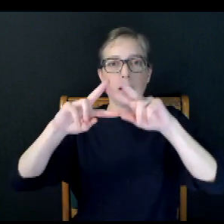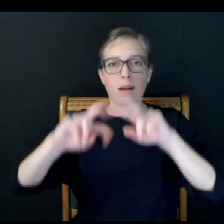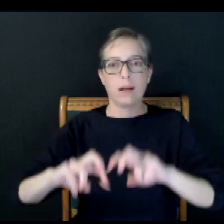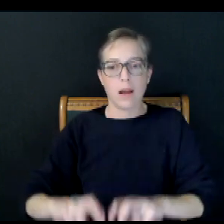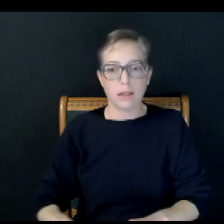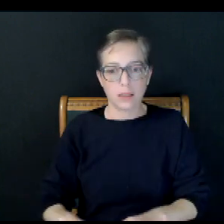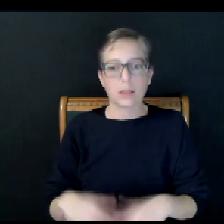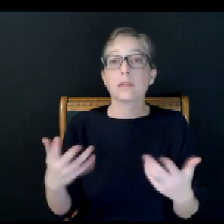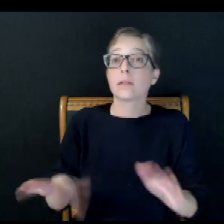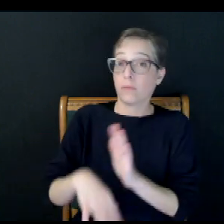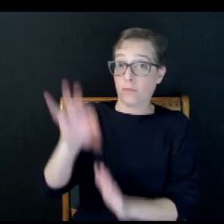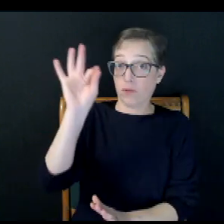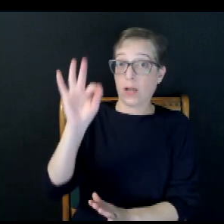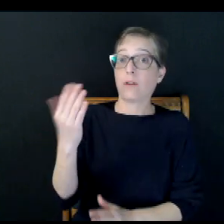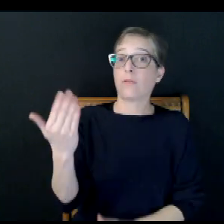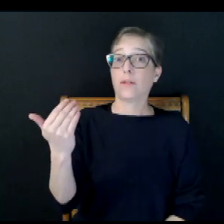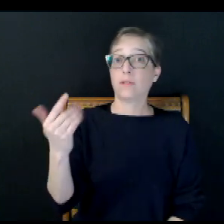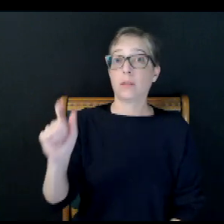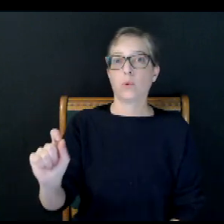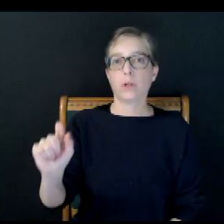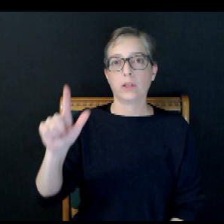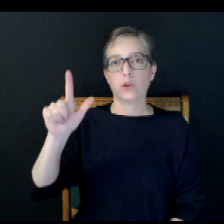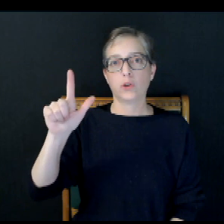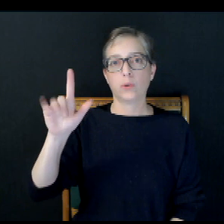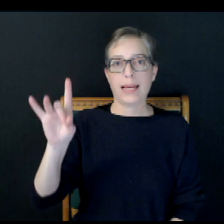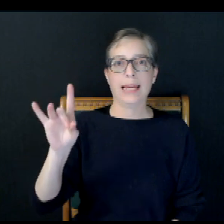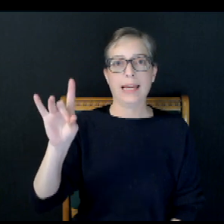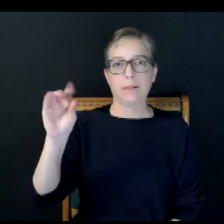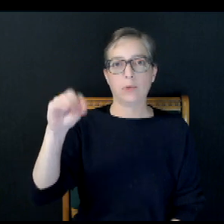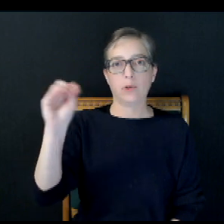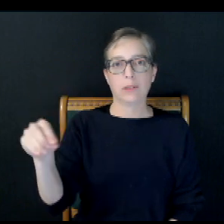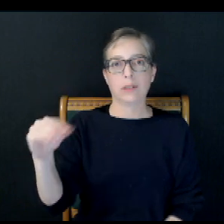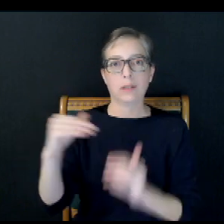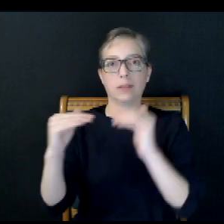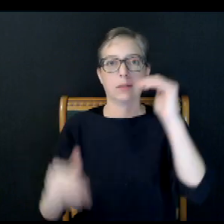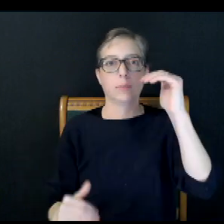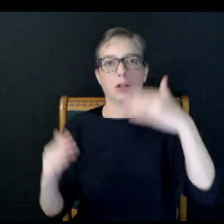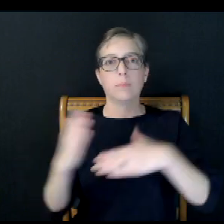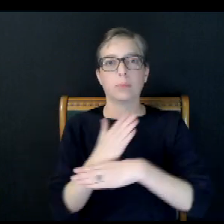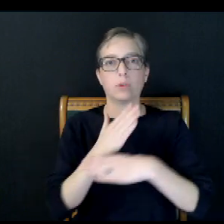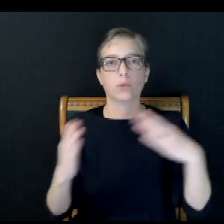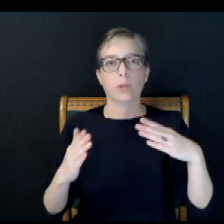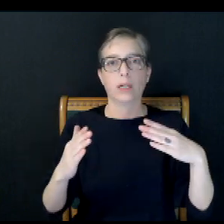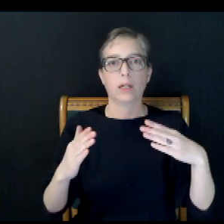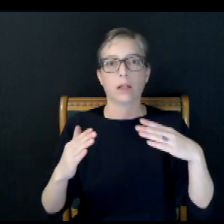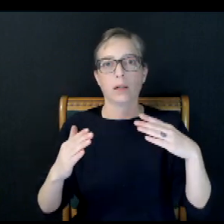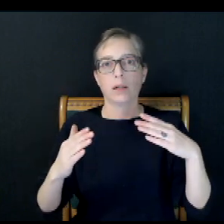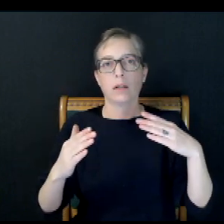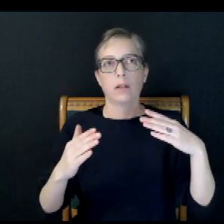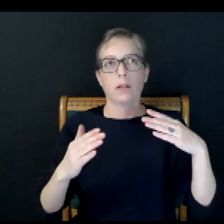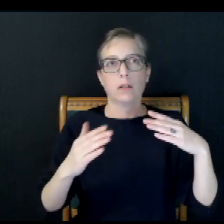15.28% disparity between black and white individuals who are on the wait list